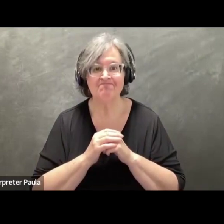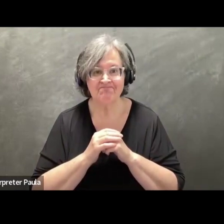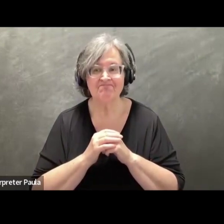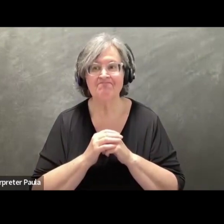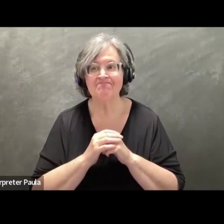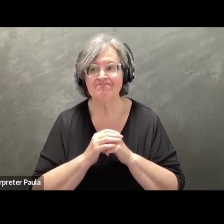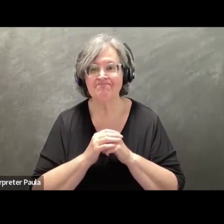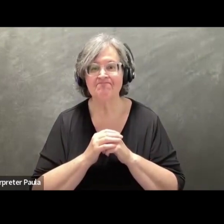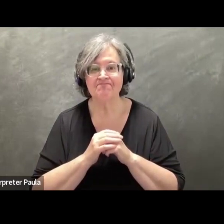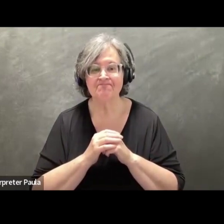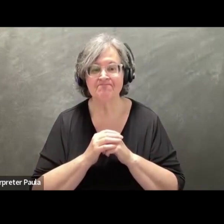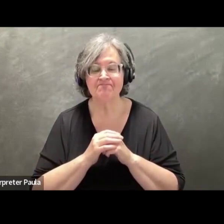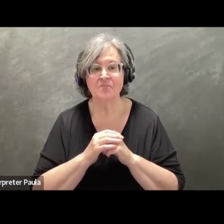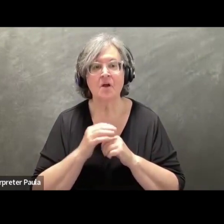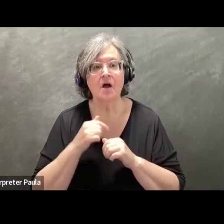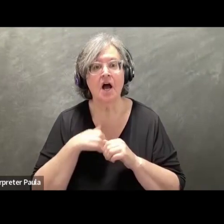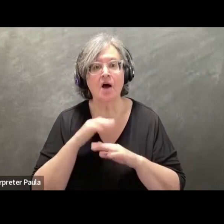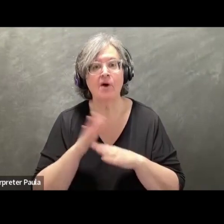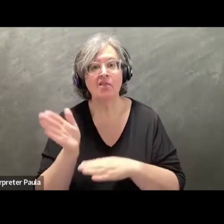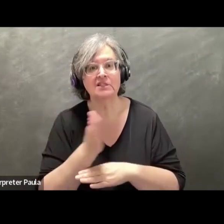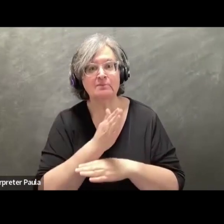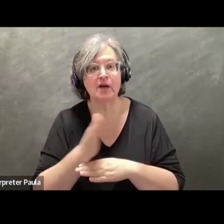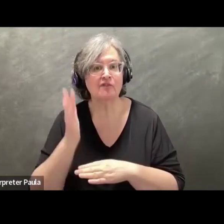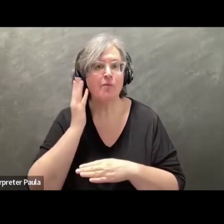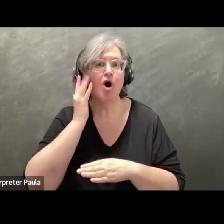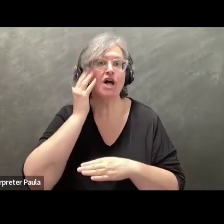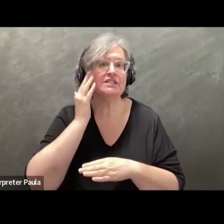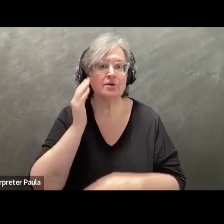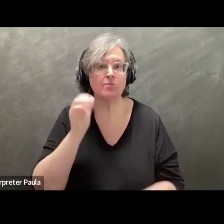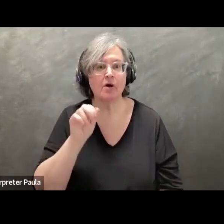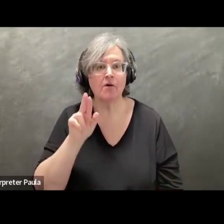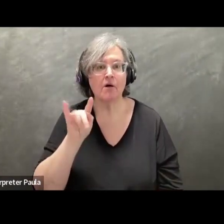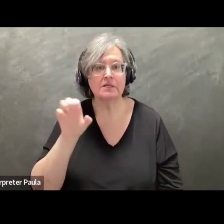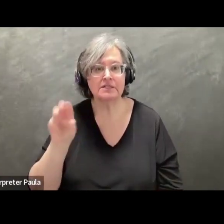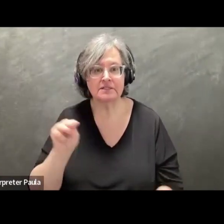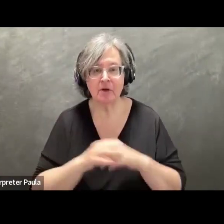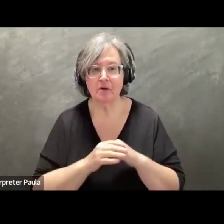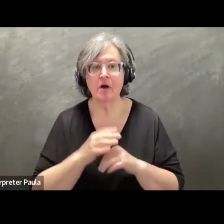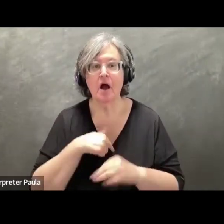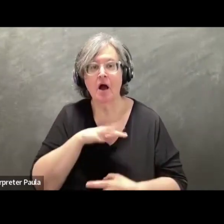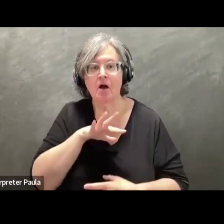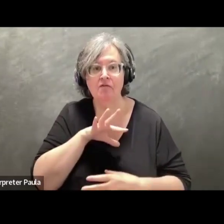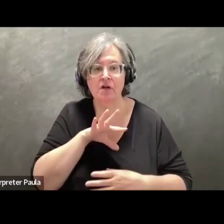I am on autism spectrum, and I had been, of all involved with